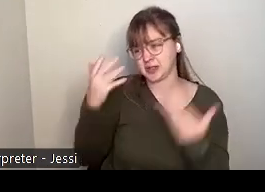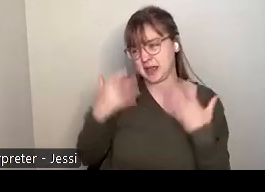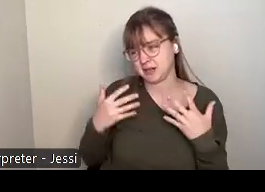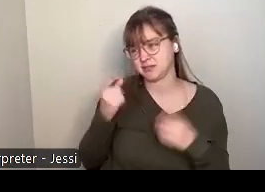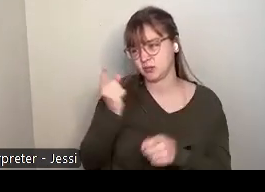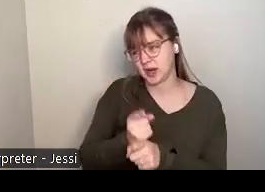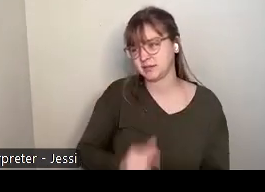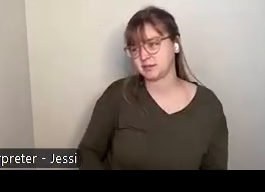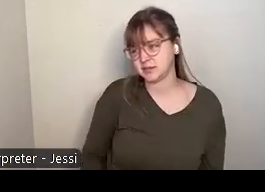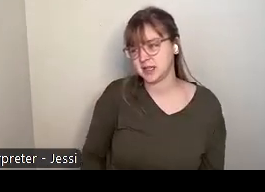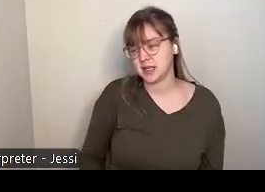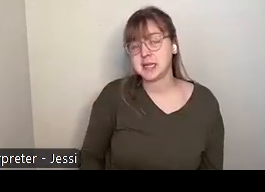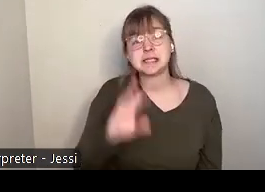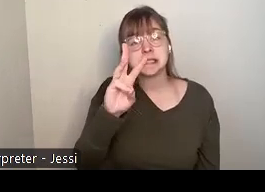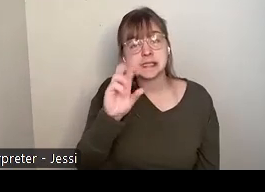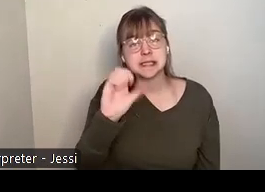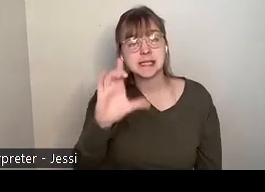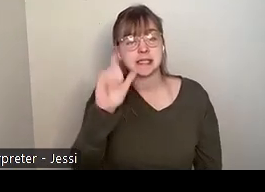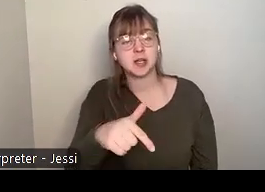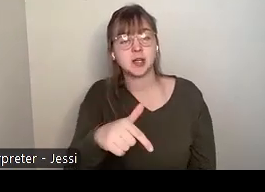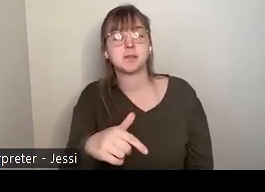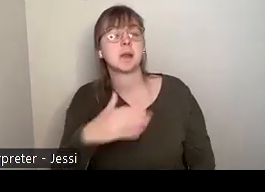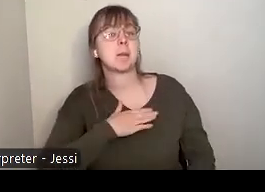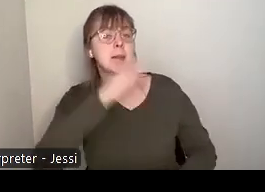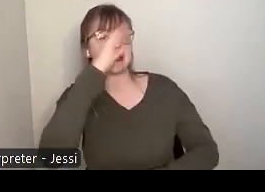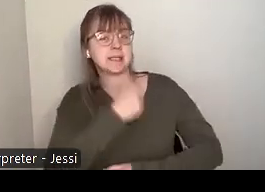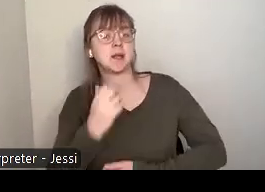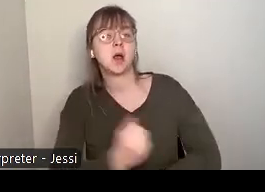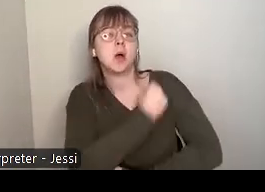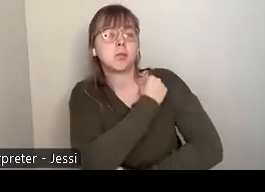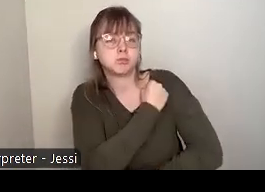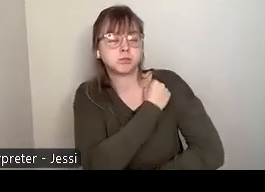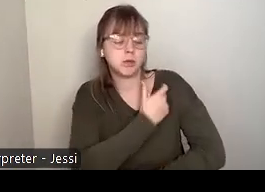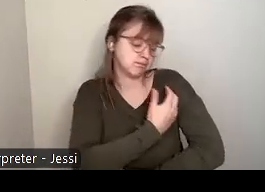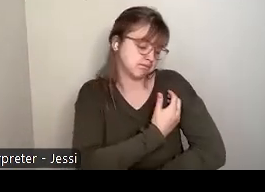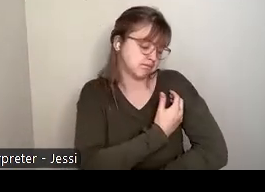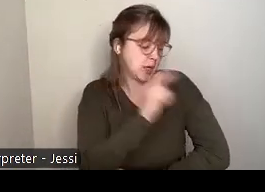within 6 seconds my son's head was on my shoulder within 7 seconds I look down he's eating that